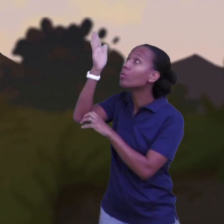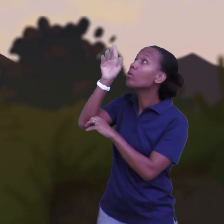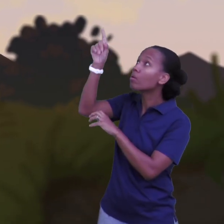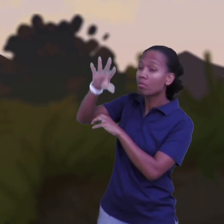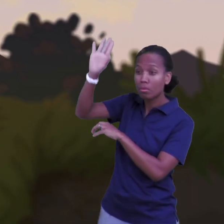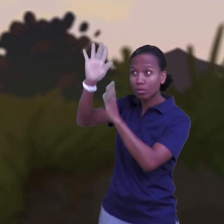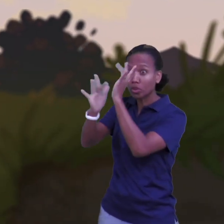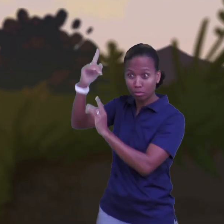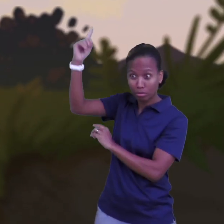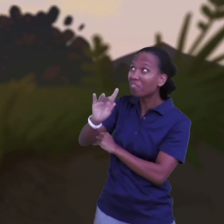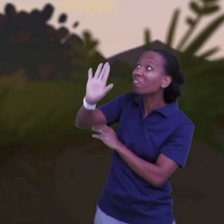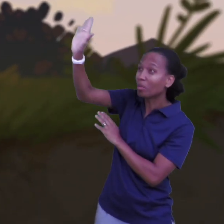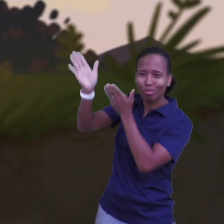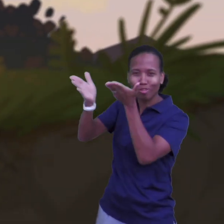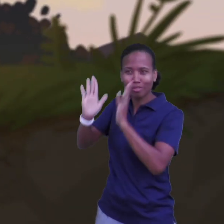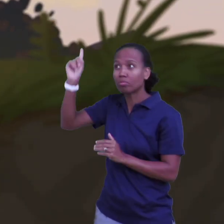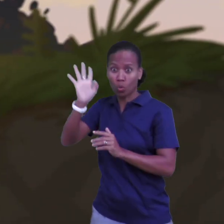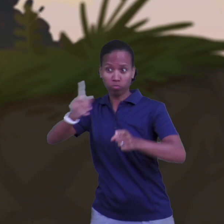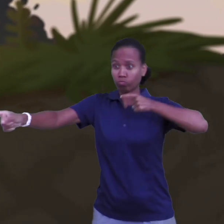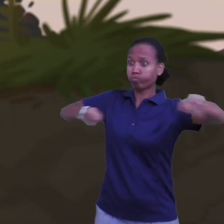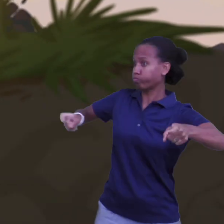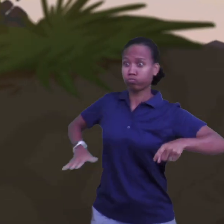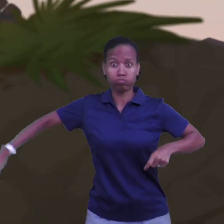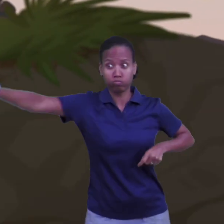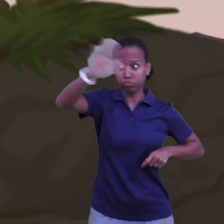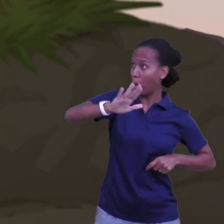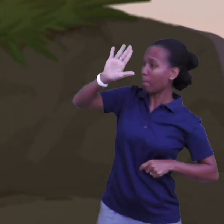Jesus claimed that Israel’s God was coming to rule over his people